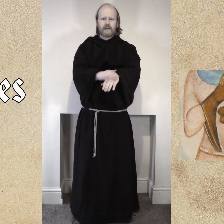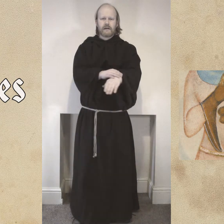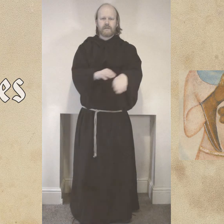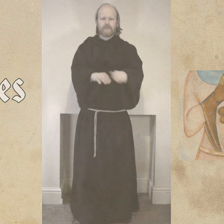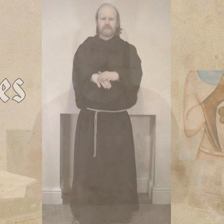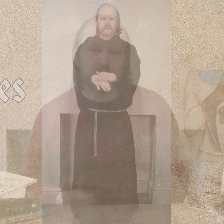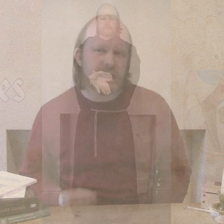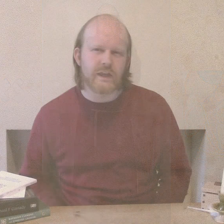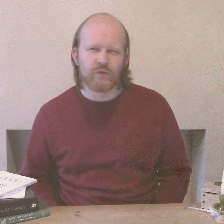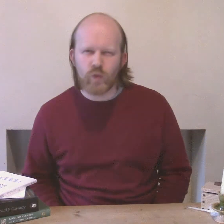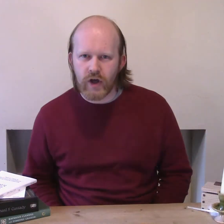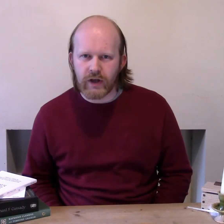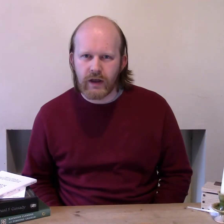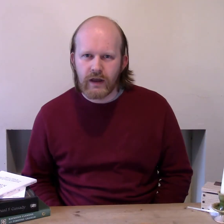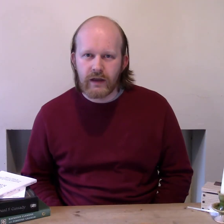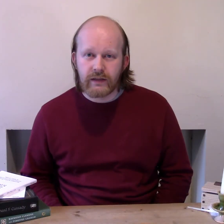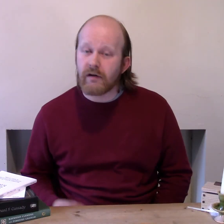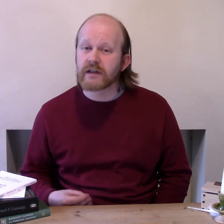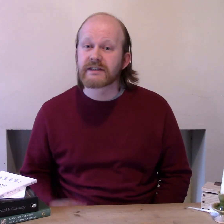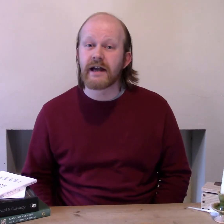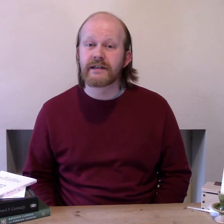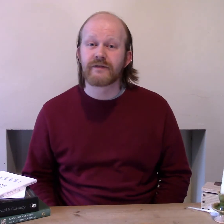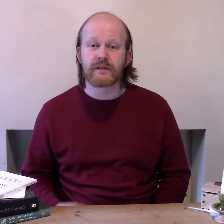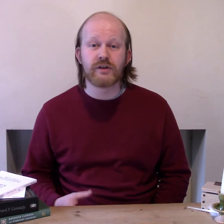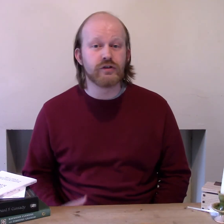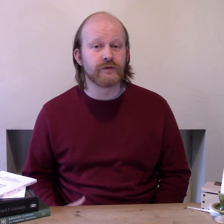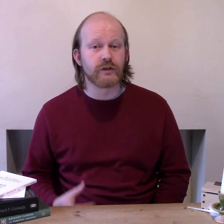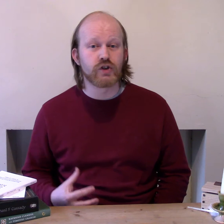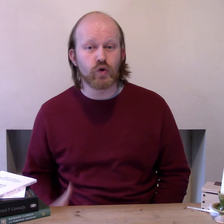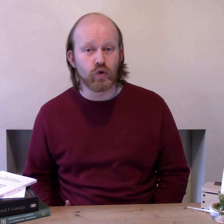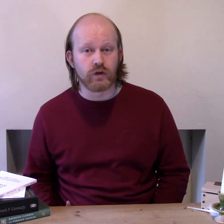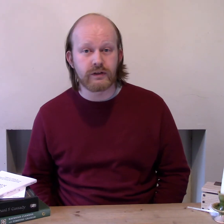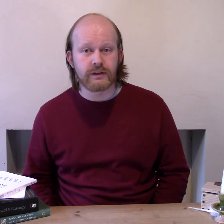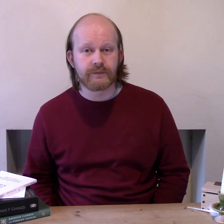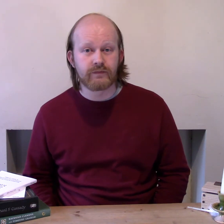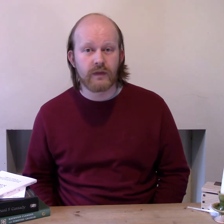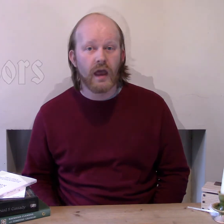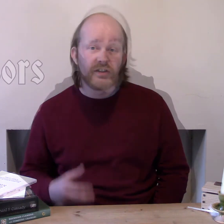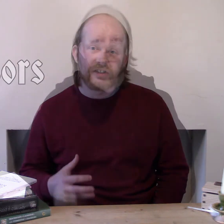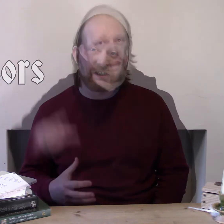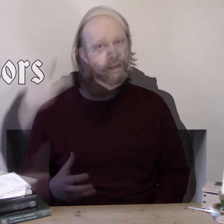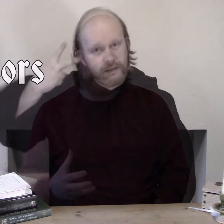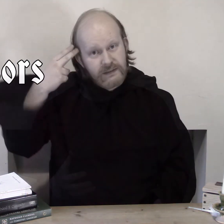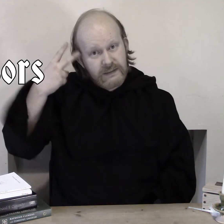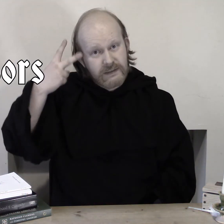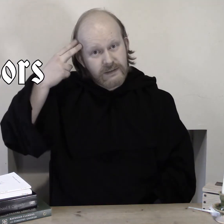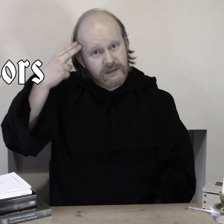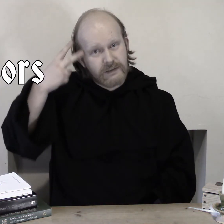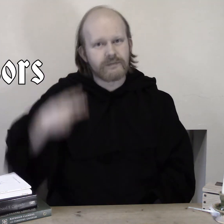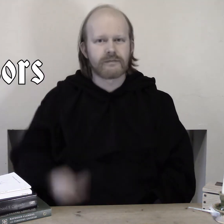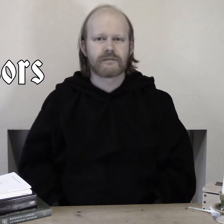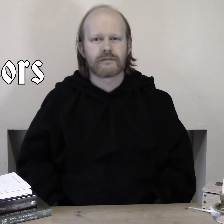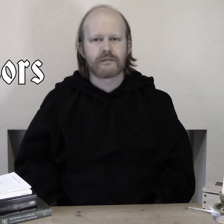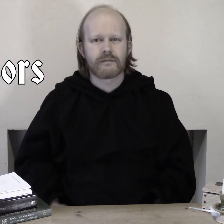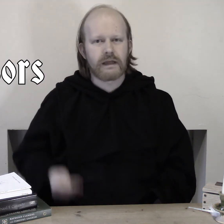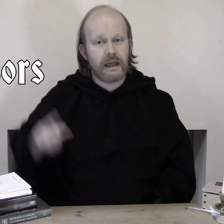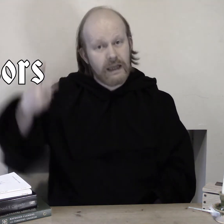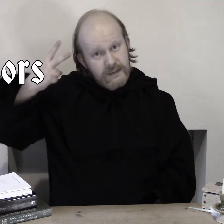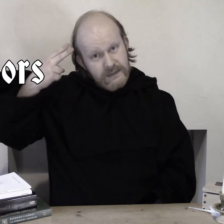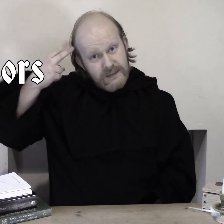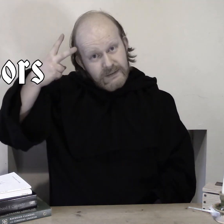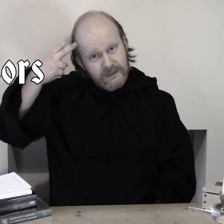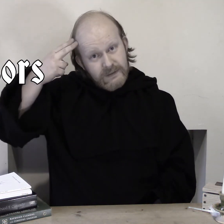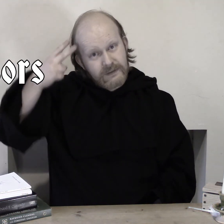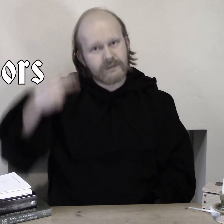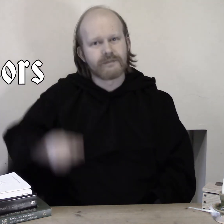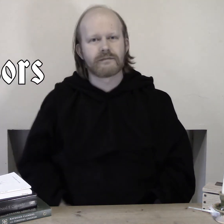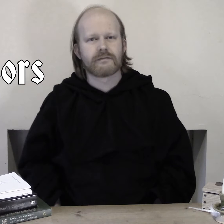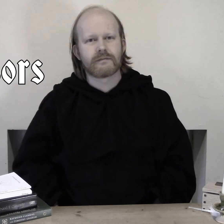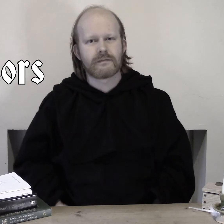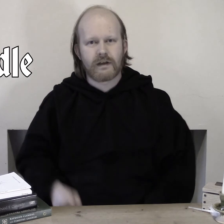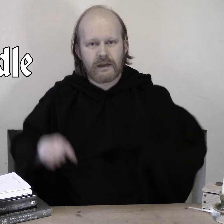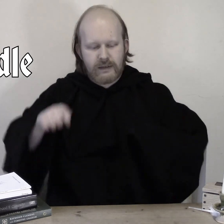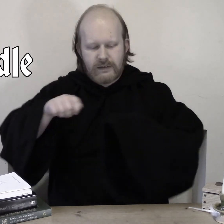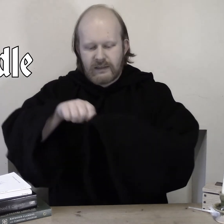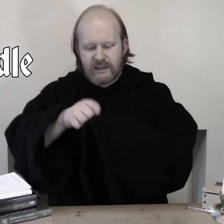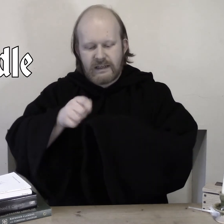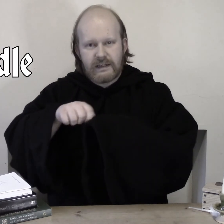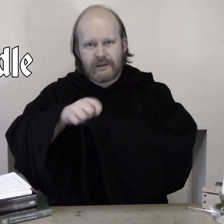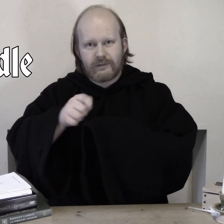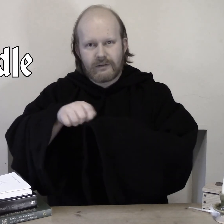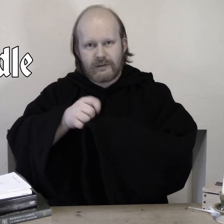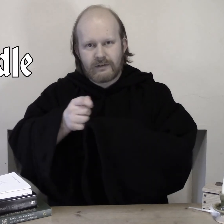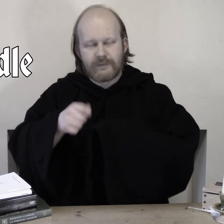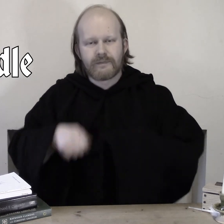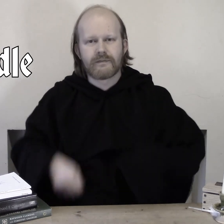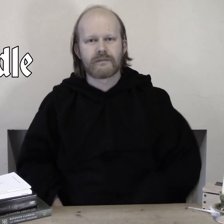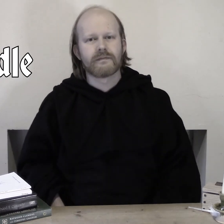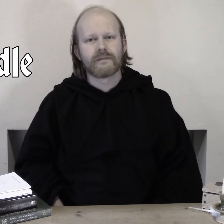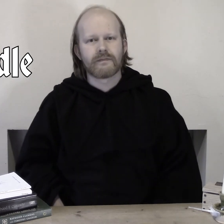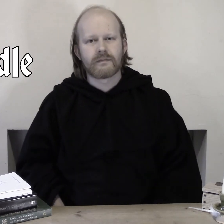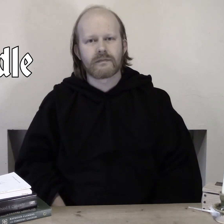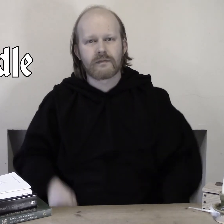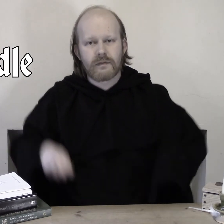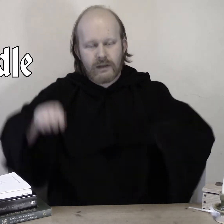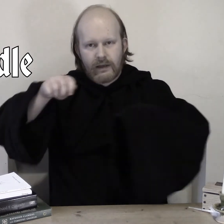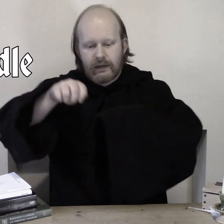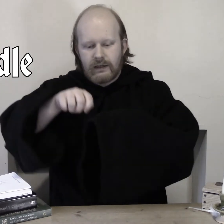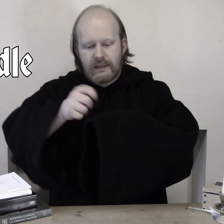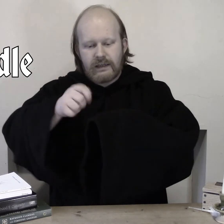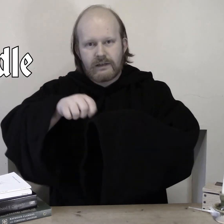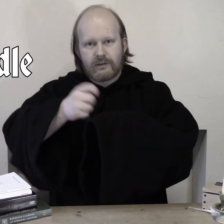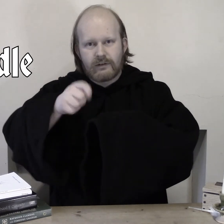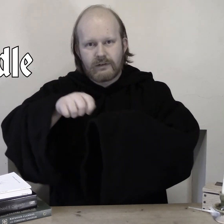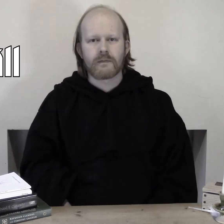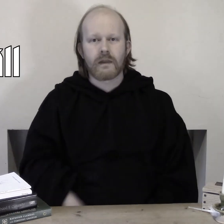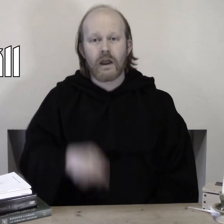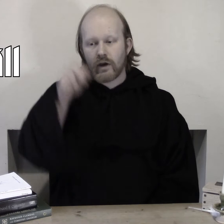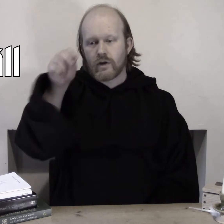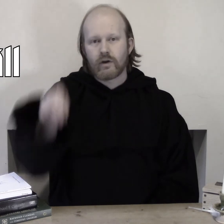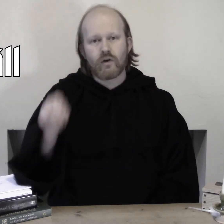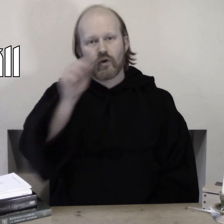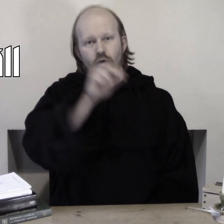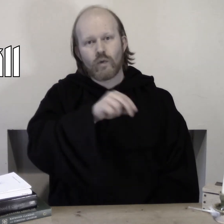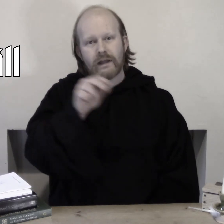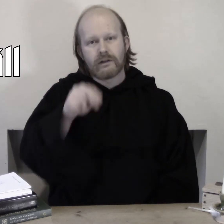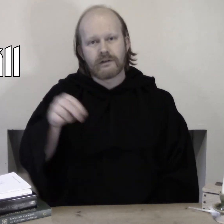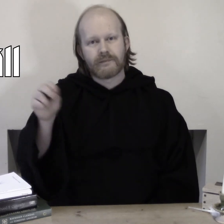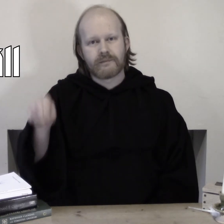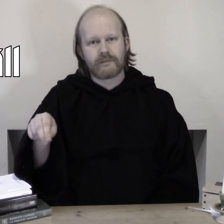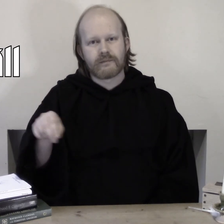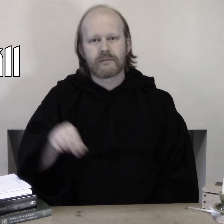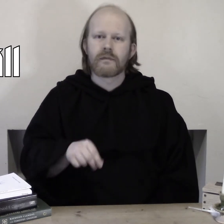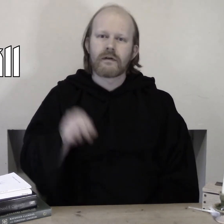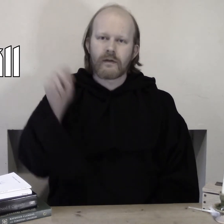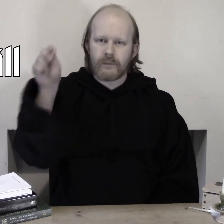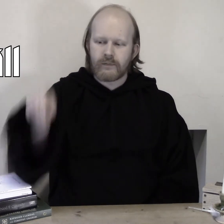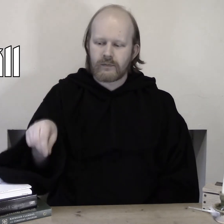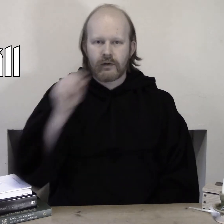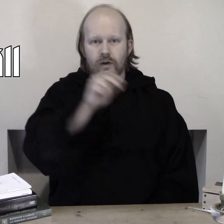Speaking of work, there are signs for some useful tools, such as Scissors, Needle and Quill.